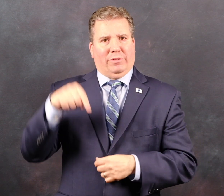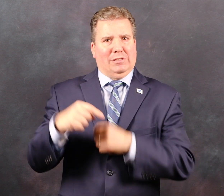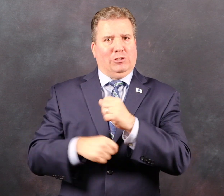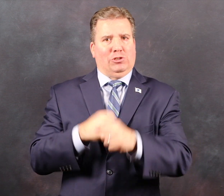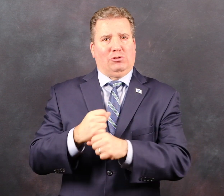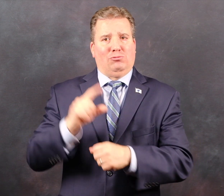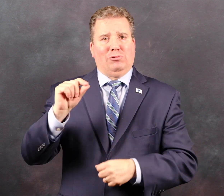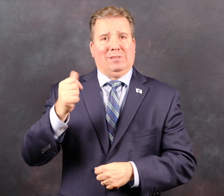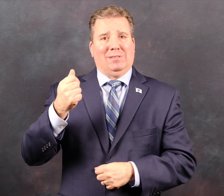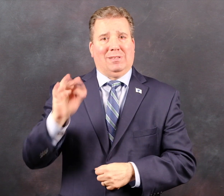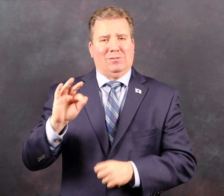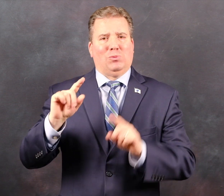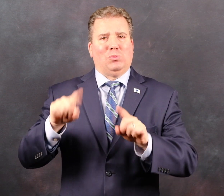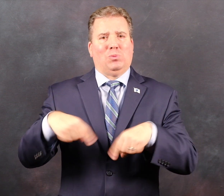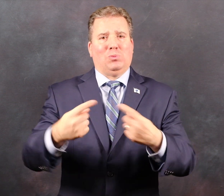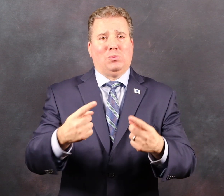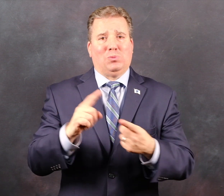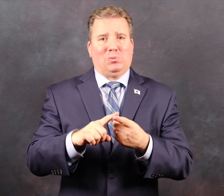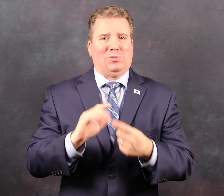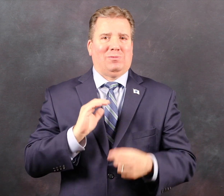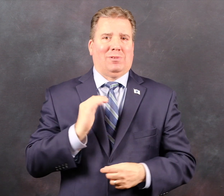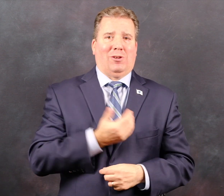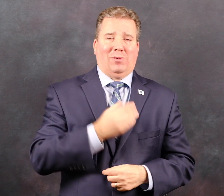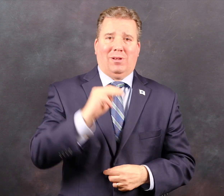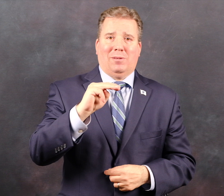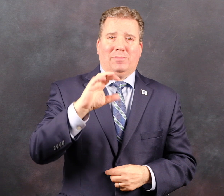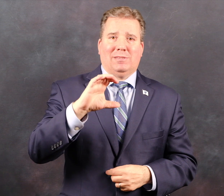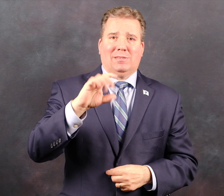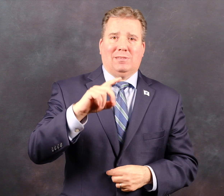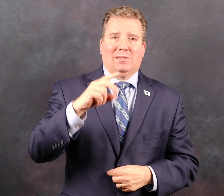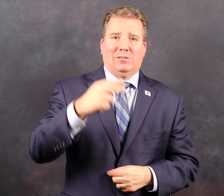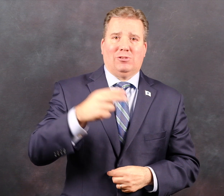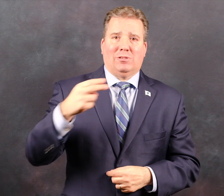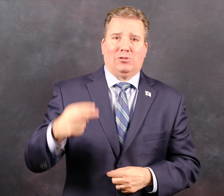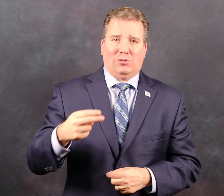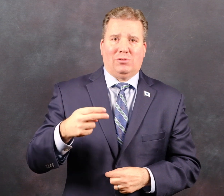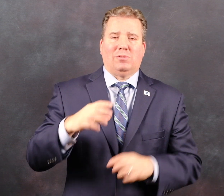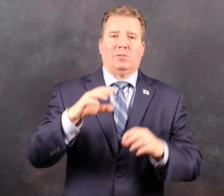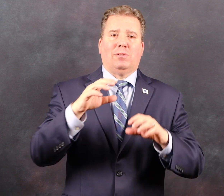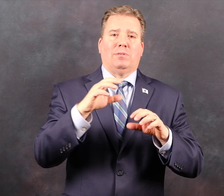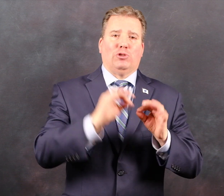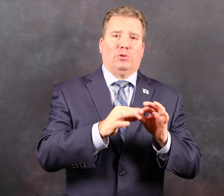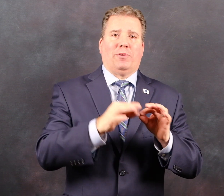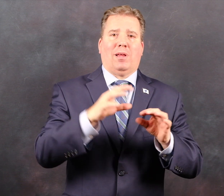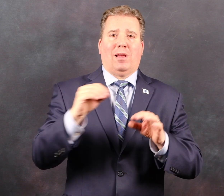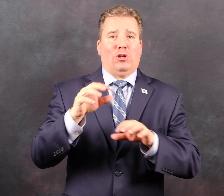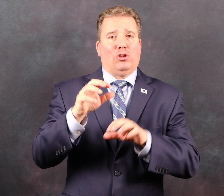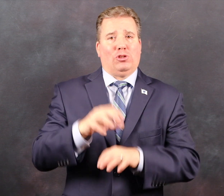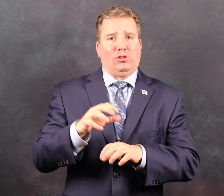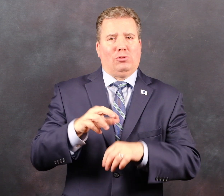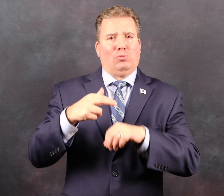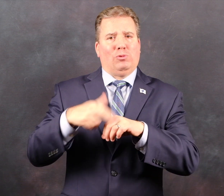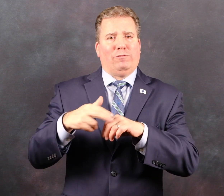For the category of Performance Recognition, this year, the 2019 award goes to our MCDHH